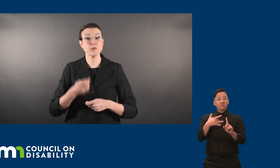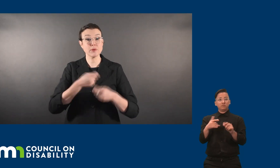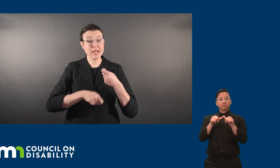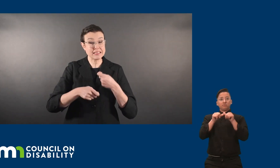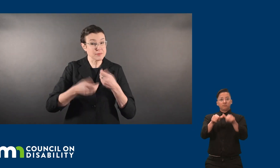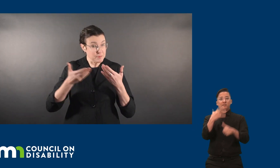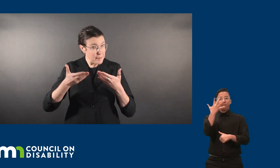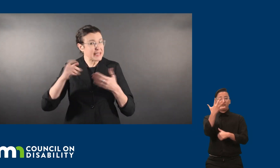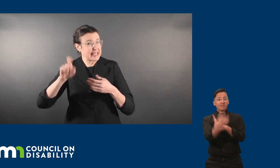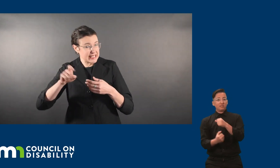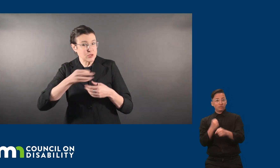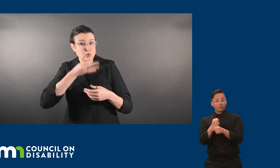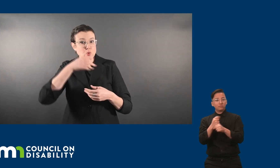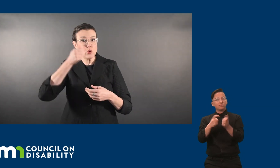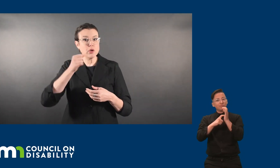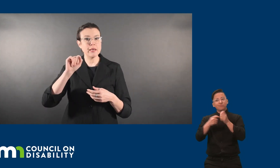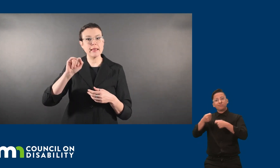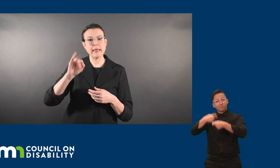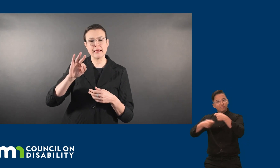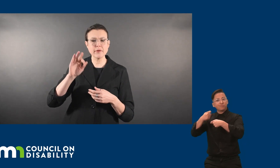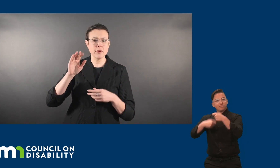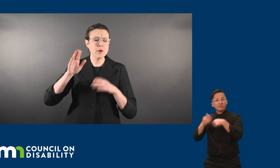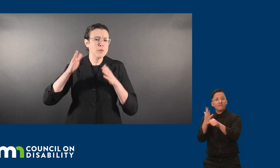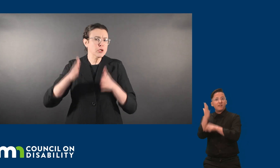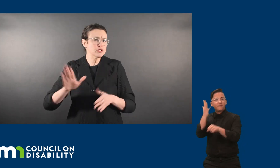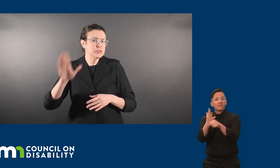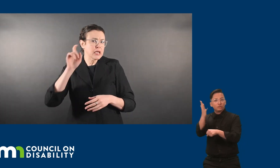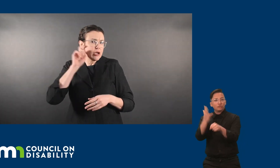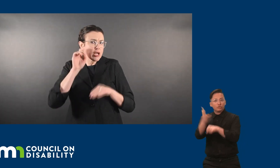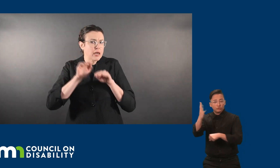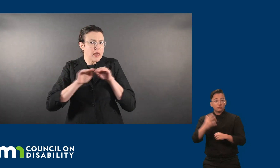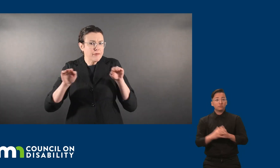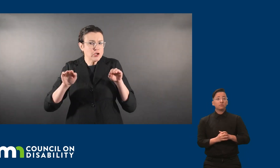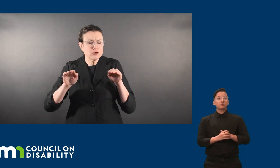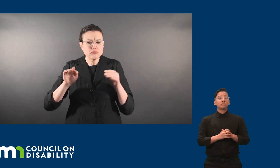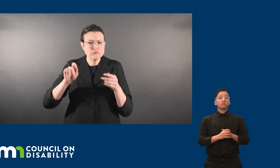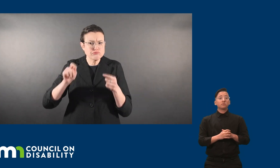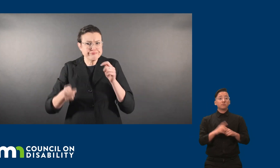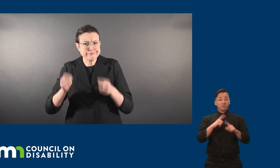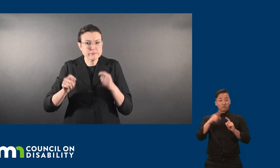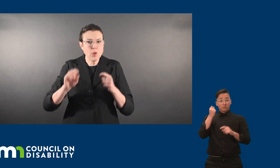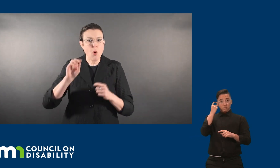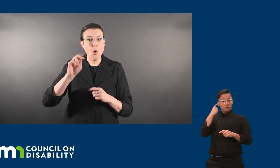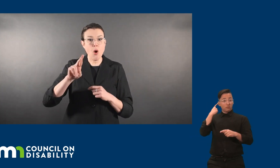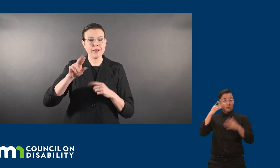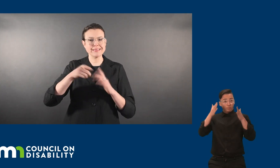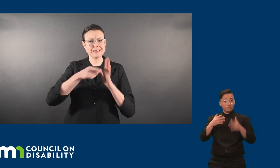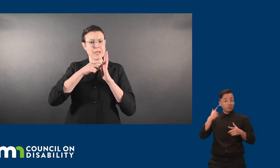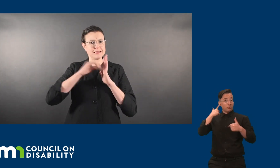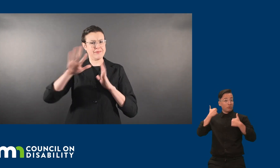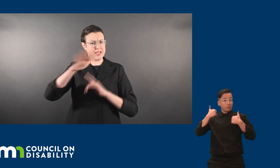Replacements may be needed sooner if a person's hearing level changes, or the demands